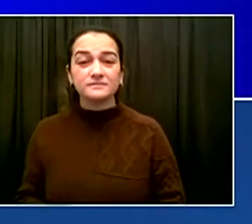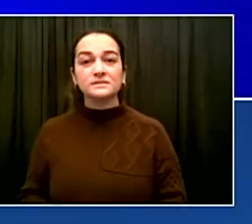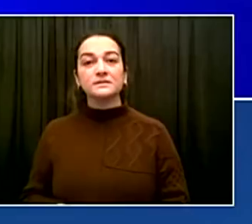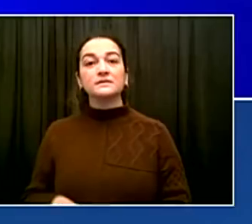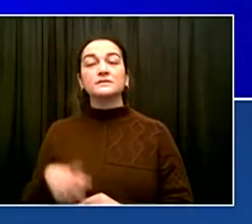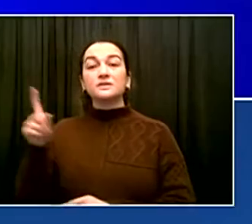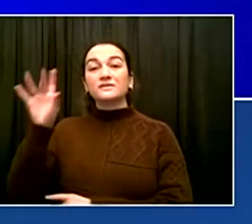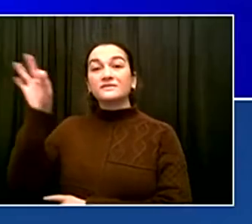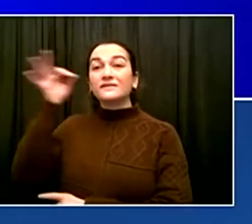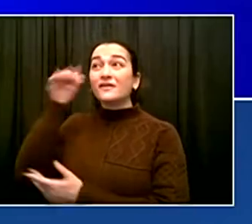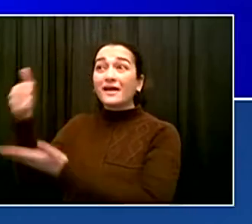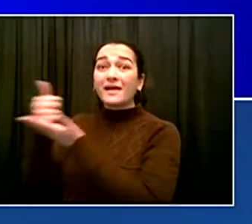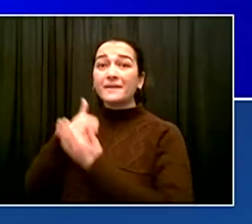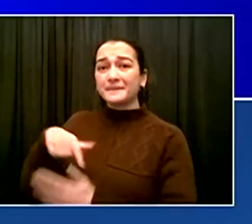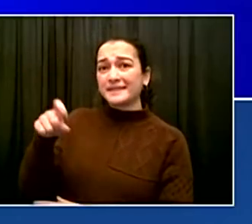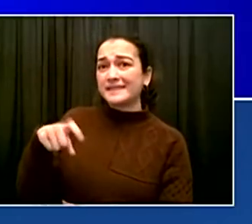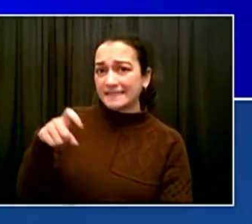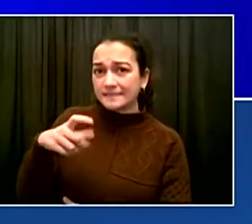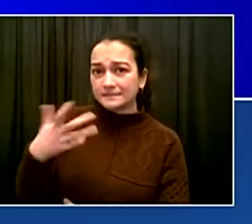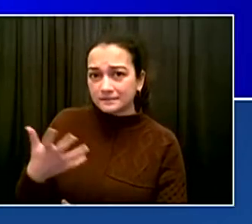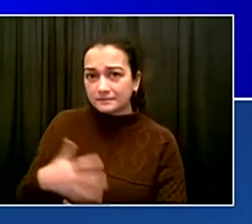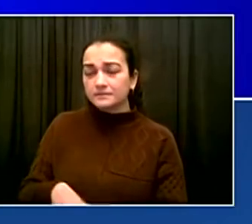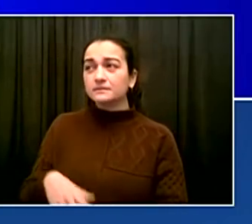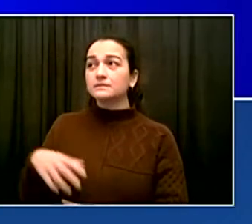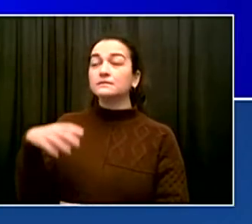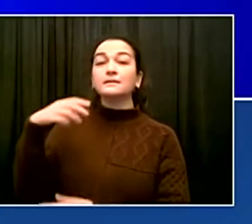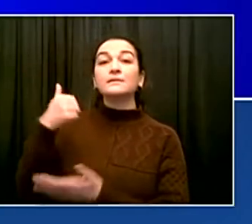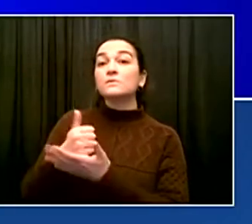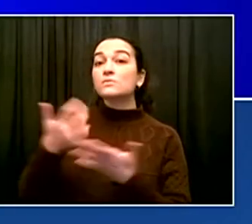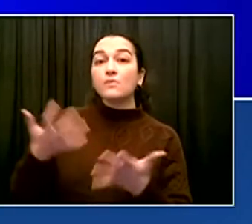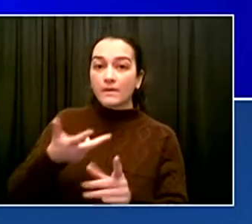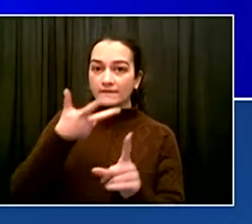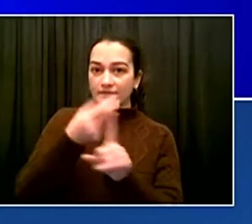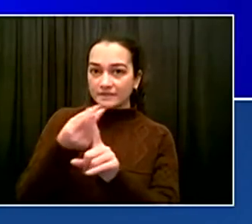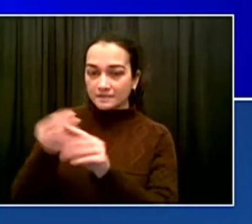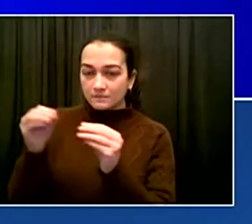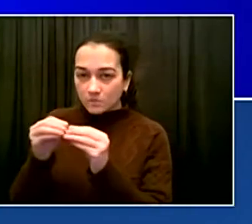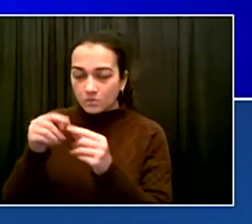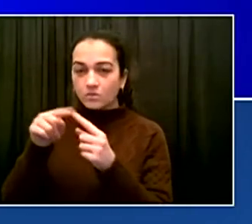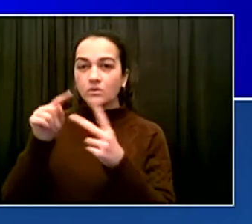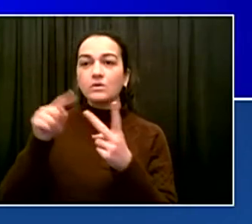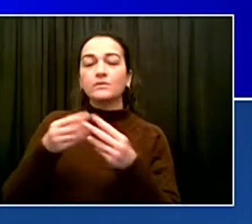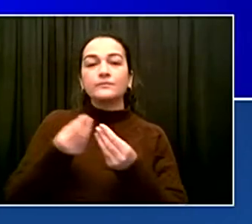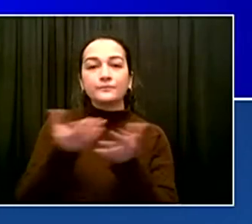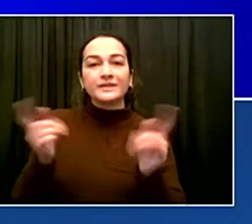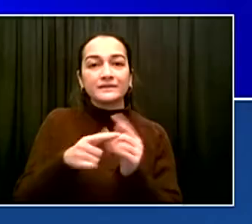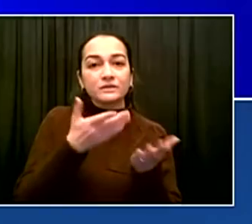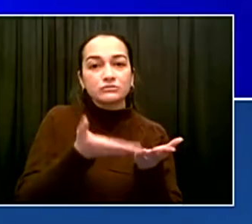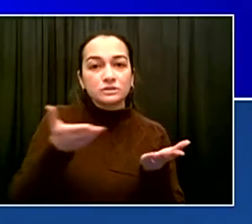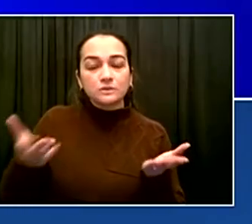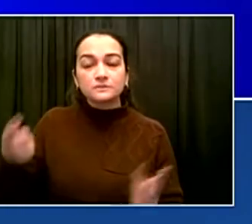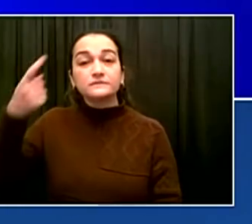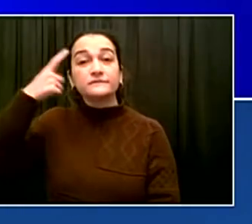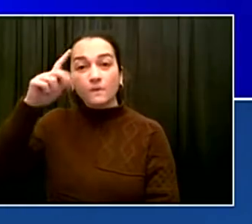WE KNOW IT'S GOING TO BE ALL OVER THE COUNTRY. THIS WHOLE COUNTRY NEEDS TO BE ON THE WAR AND FIGHT BACK. IT CAN BE DEFEATED. IT WILL BE DEFEATED.